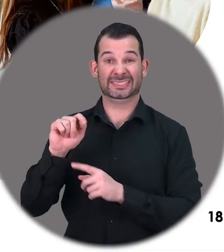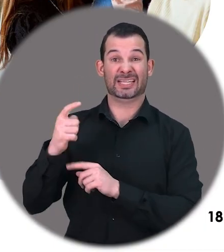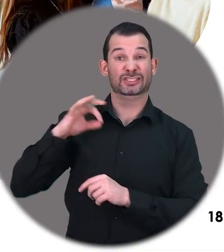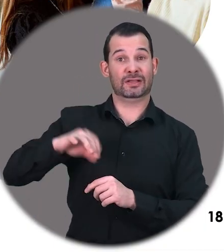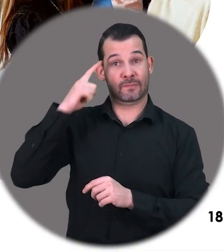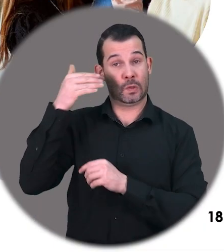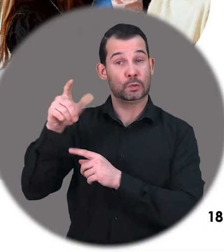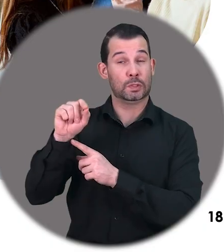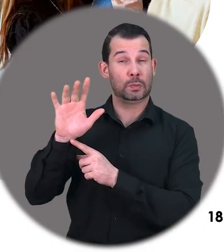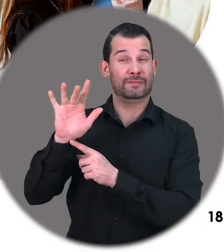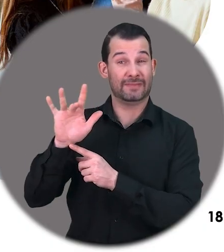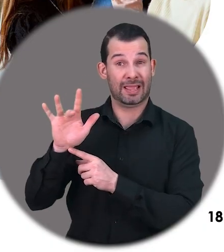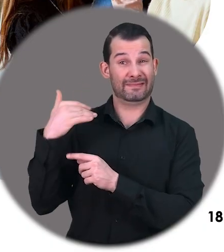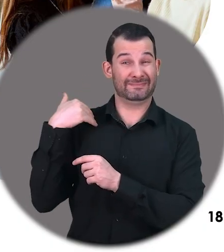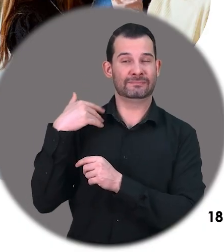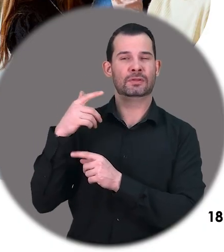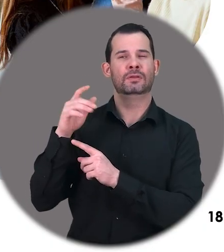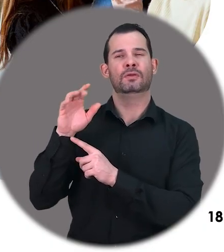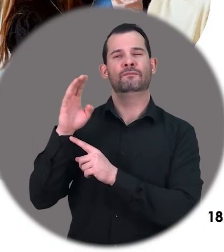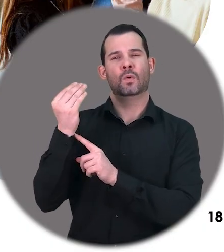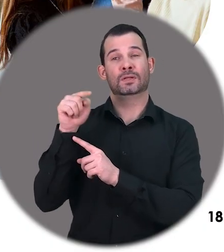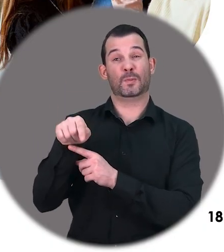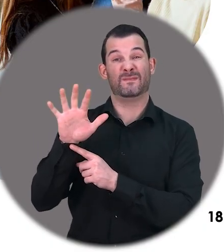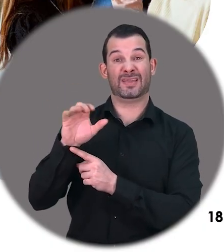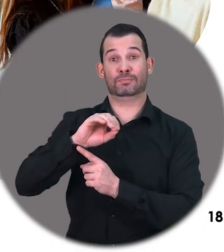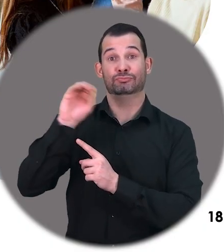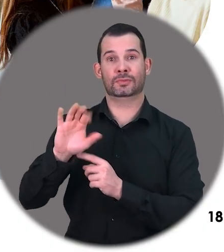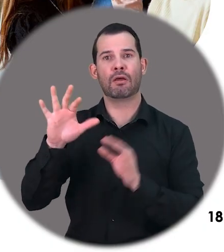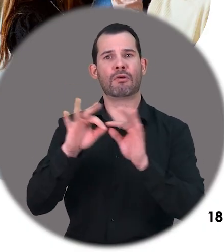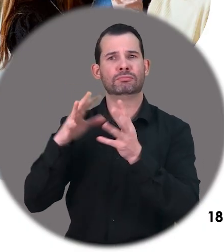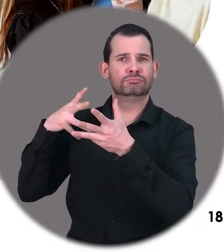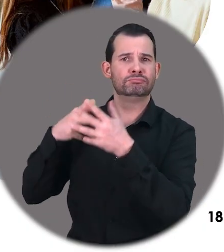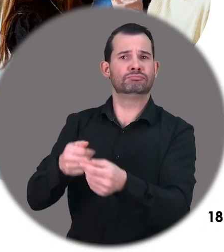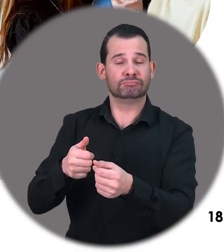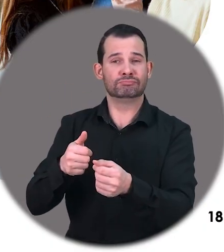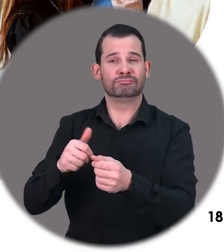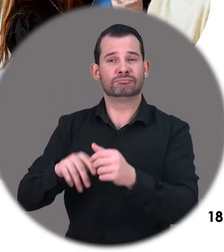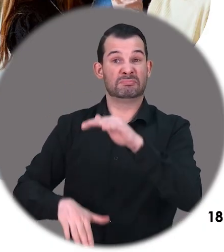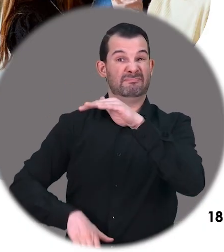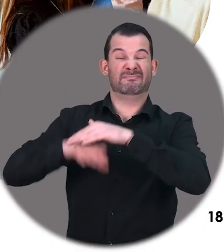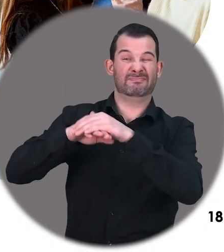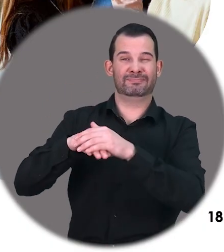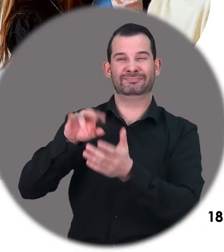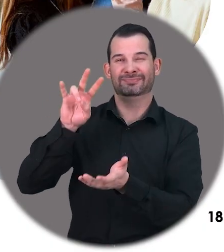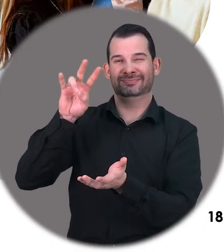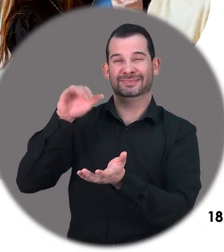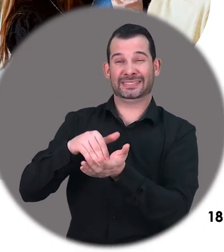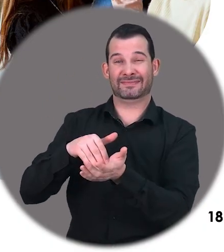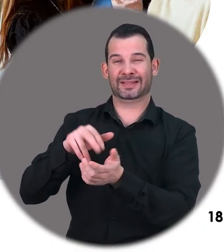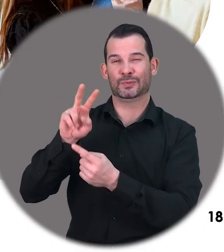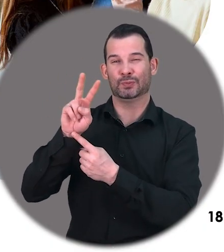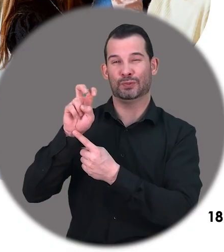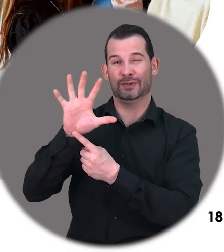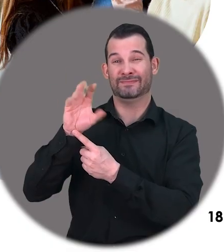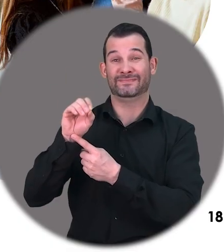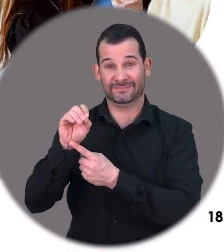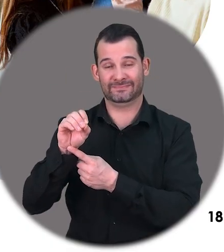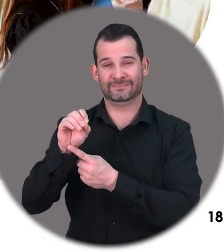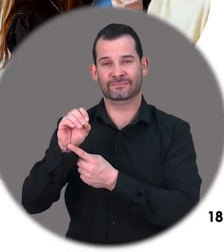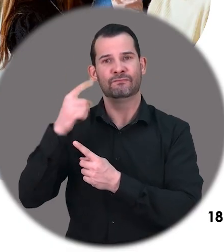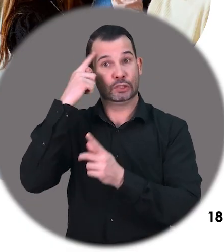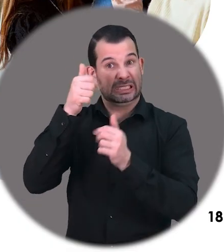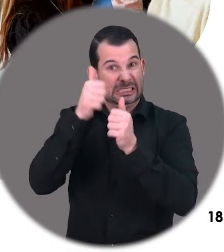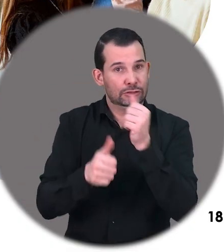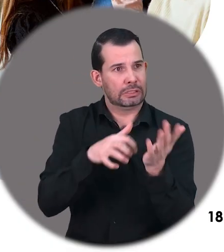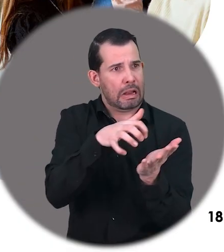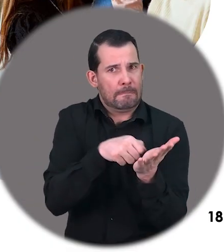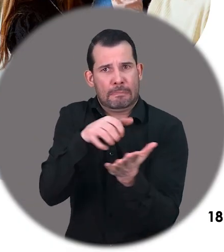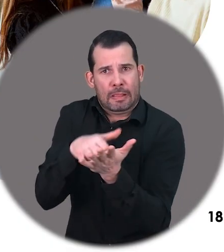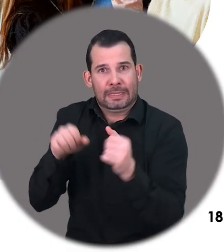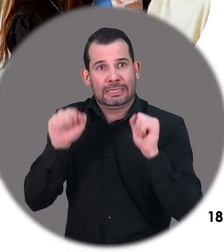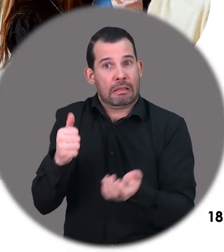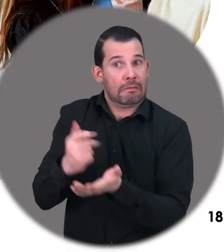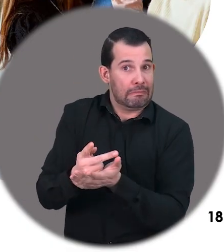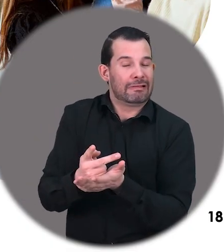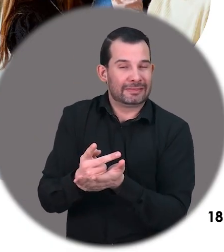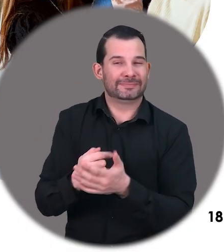The tax credit for 2025 is 14.5% of your costs, up to a maximum of $7,250,